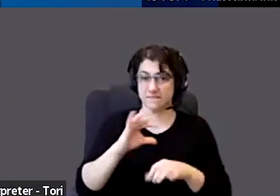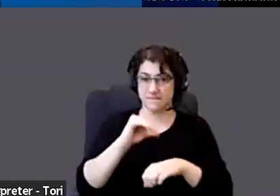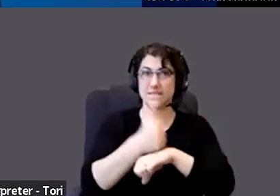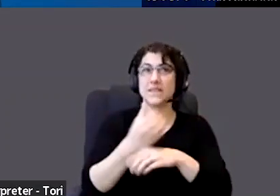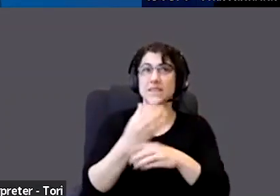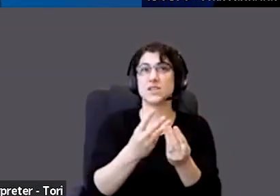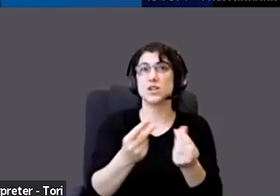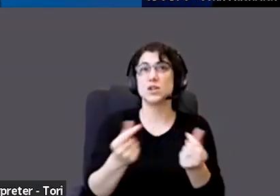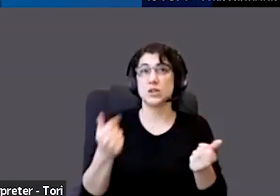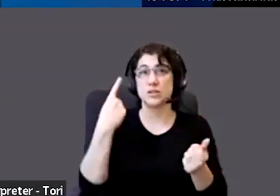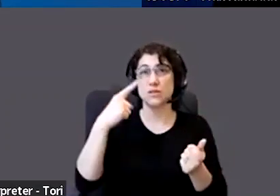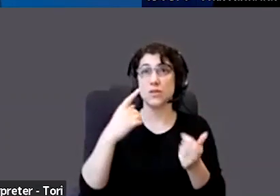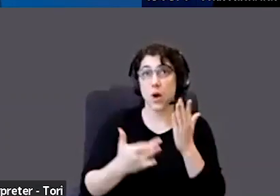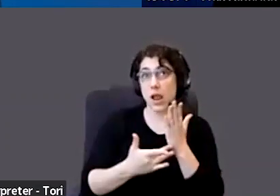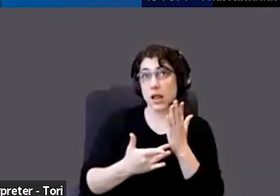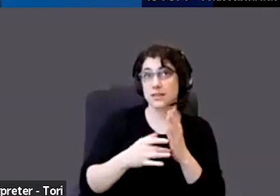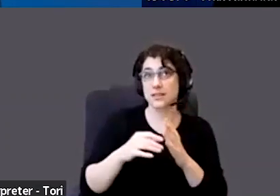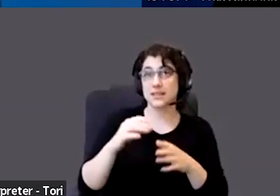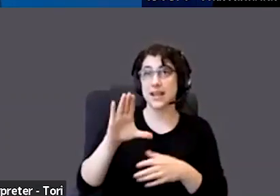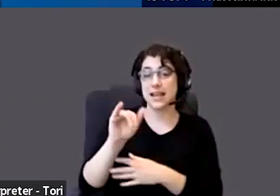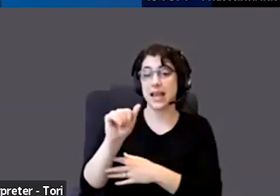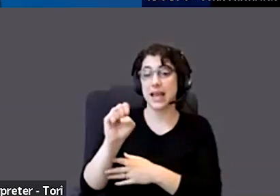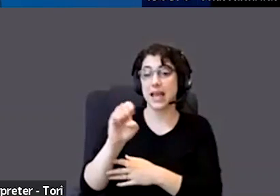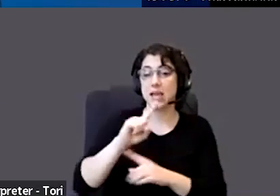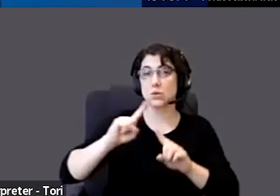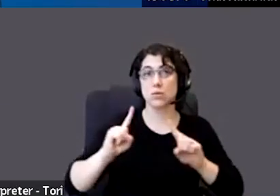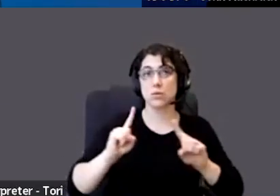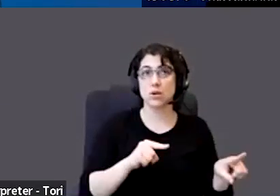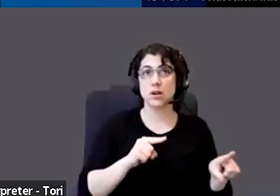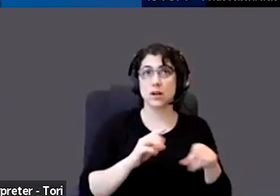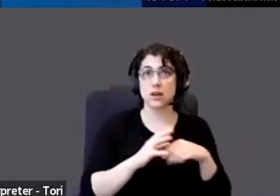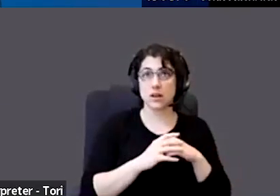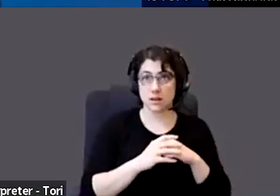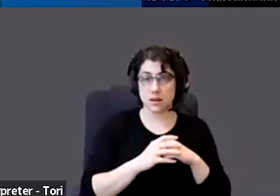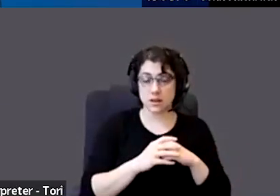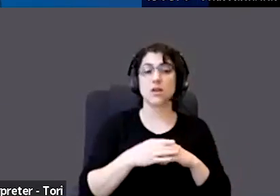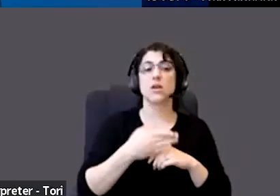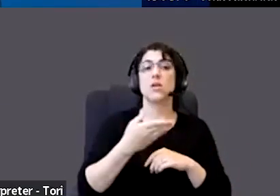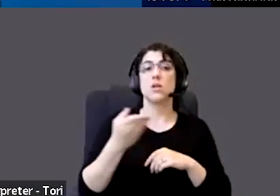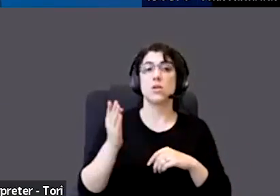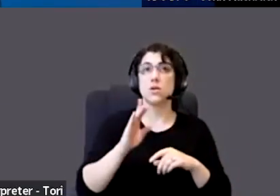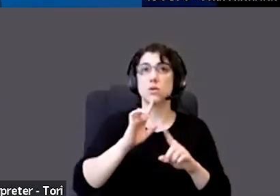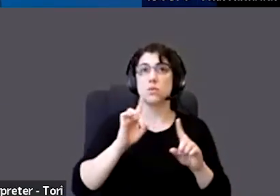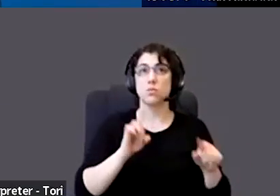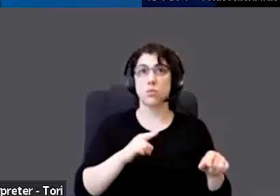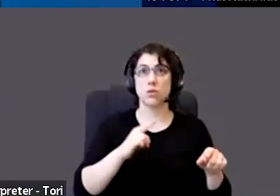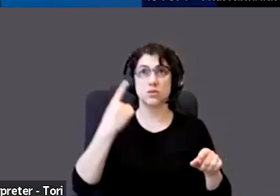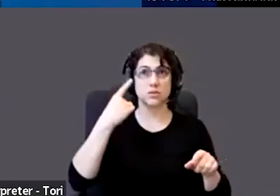for electronic case reporting, where those reports from an electronic health record go to one place,